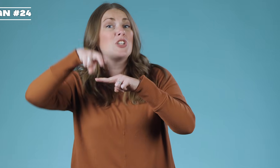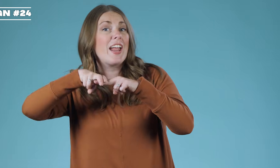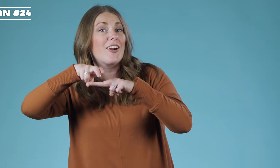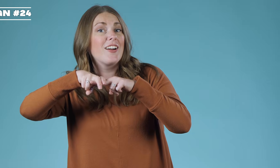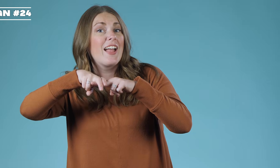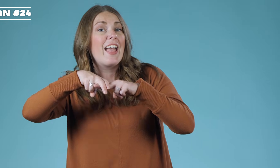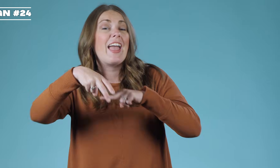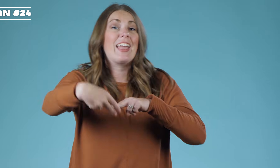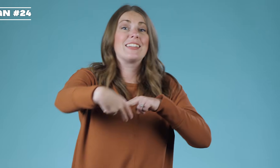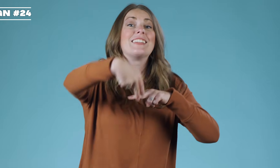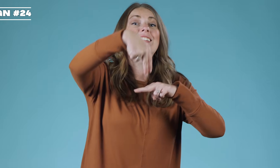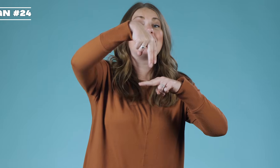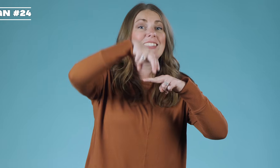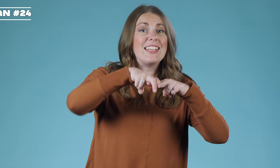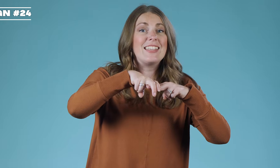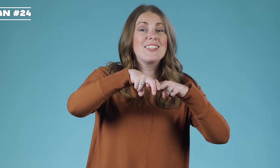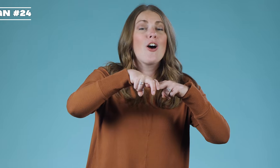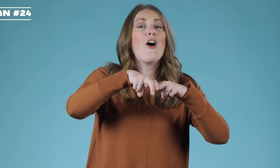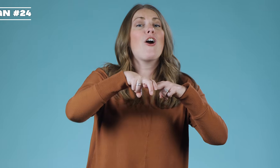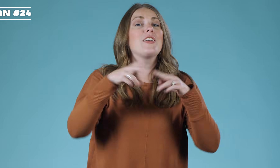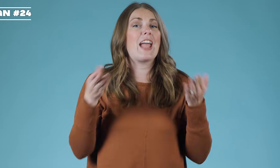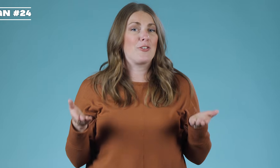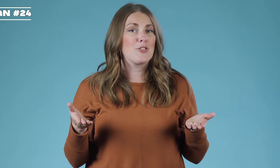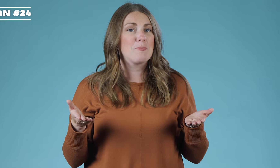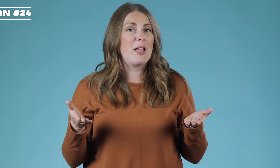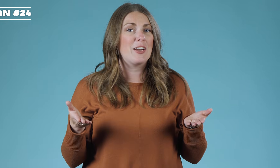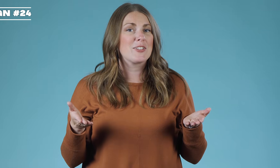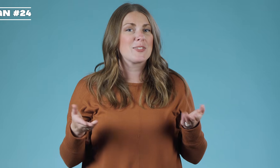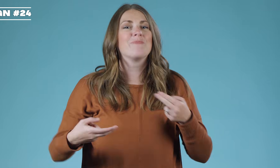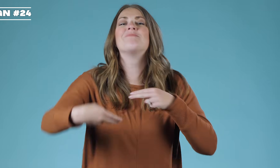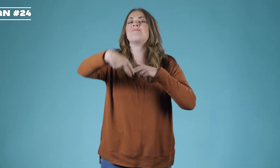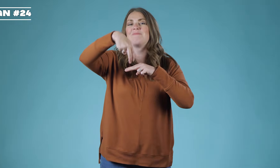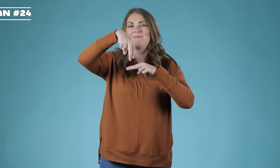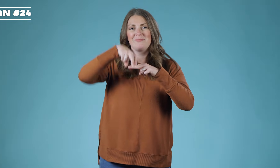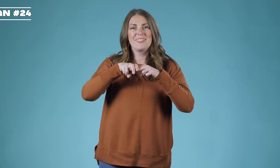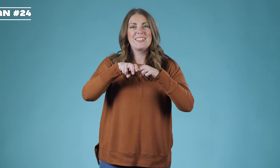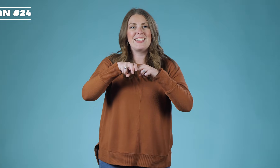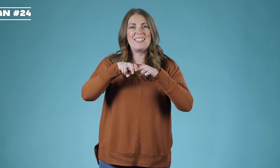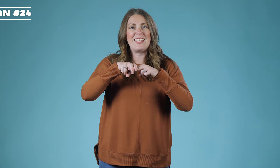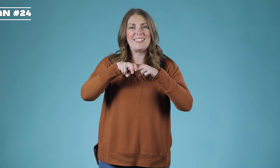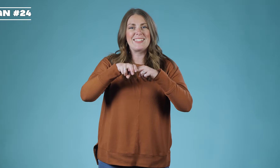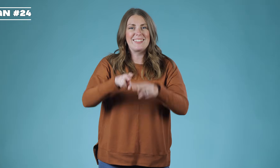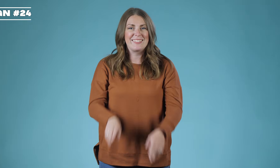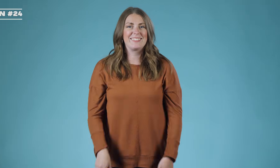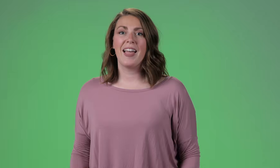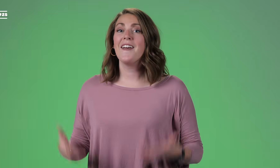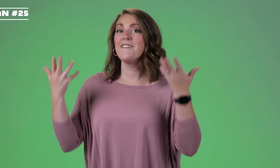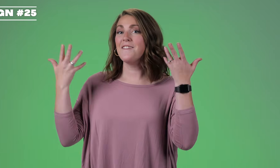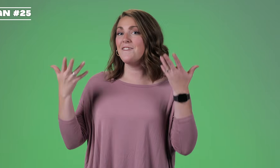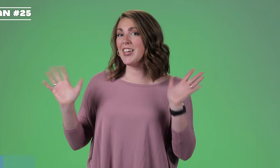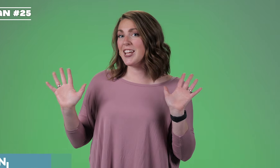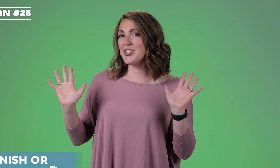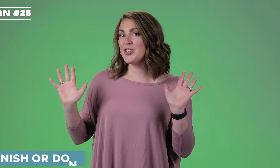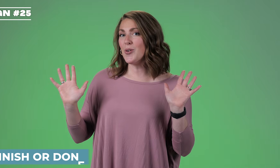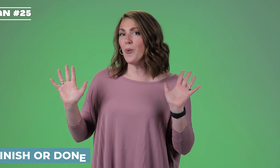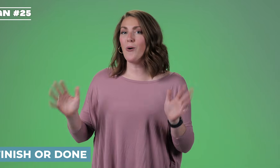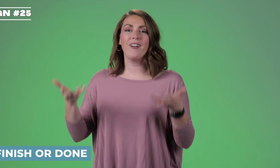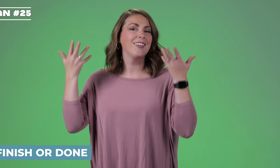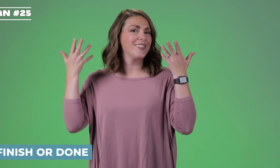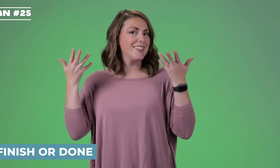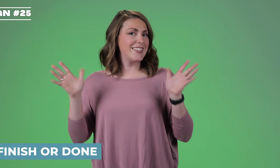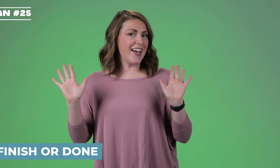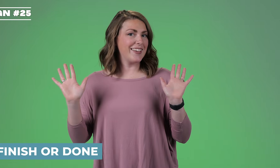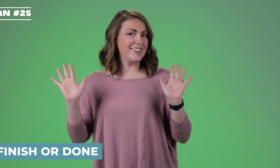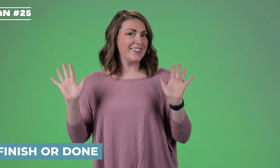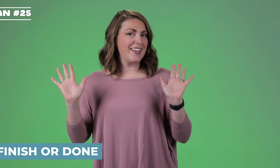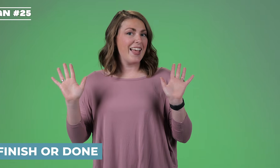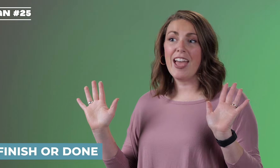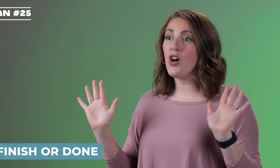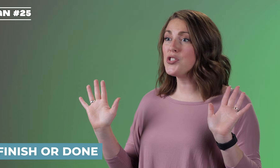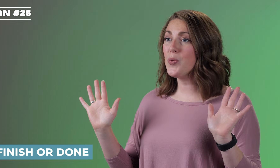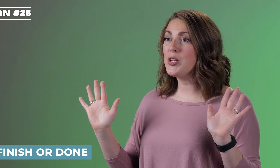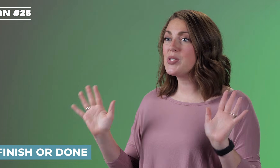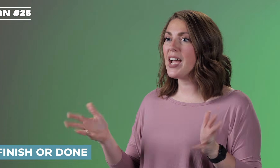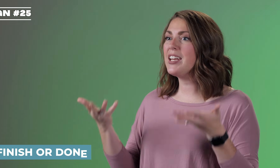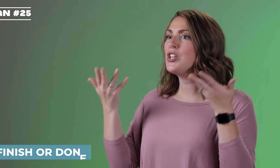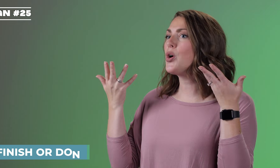chair and to sit are noun verb pairs, to sit. Finish or done and also when you sign it you go